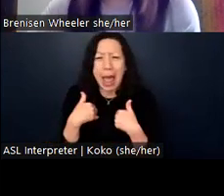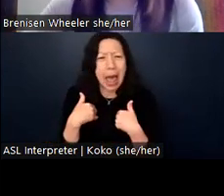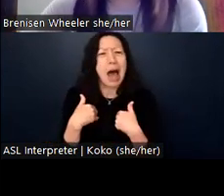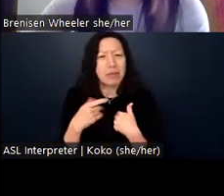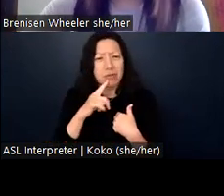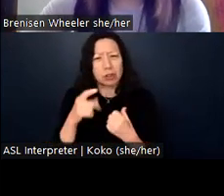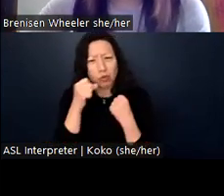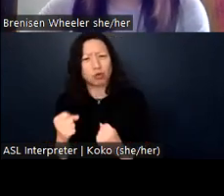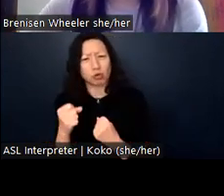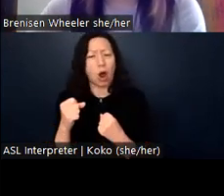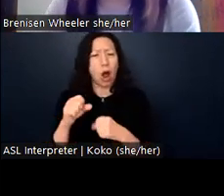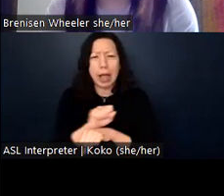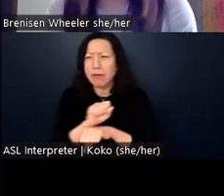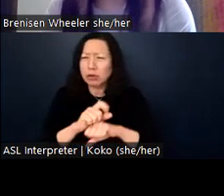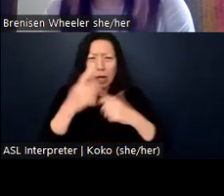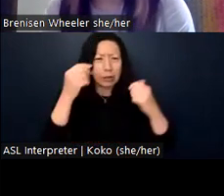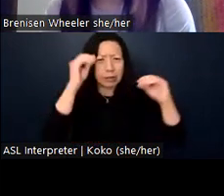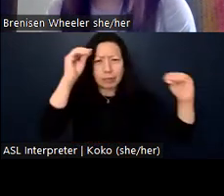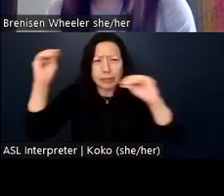about abuse that was happening in people's homes.